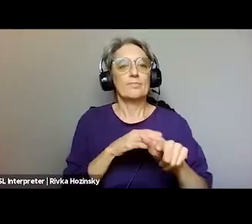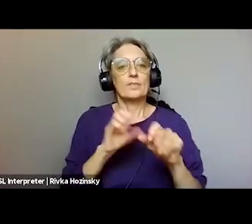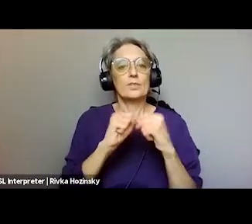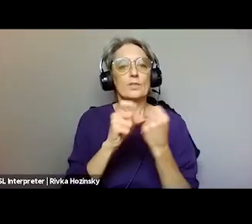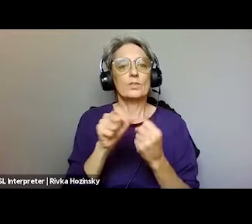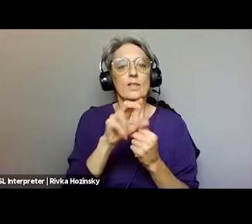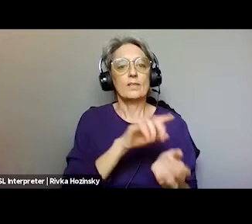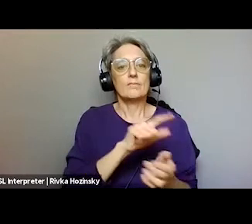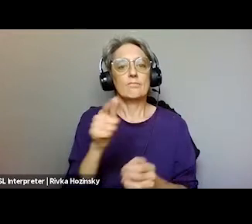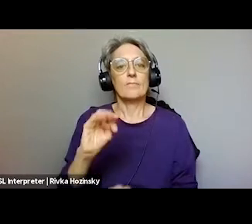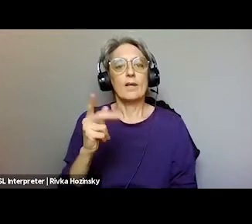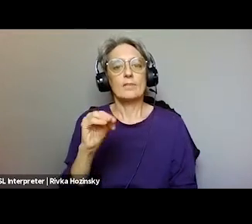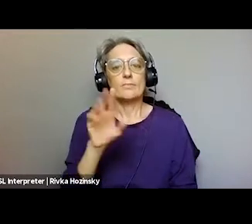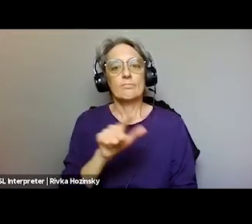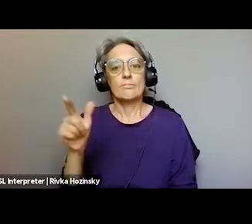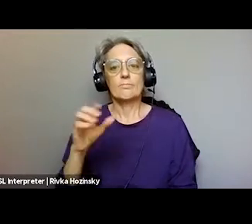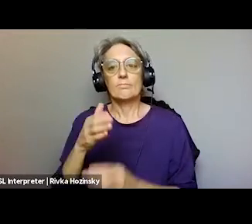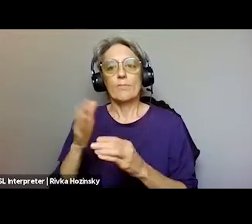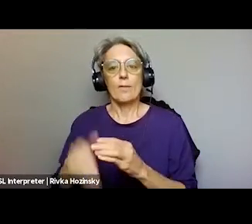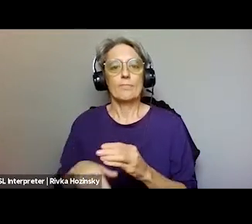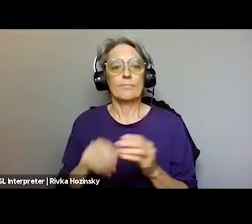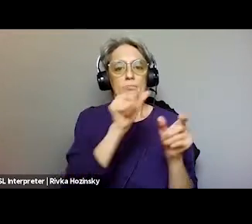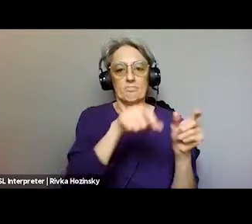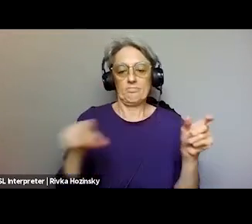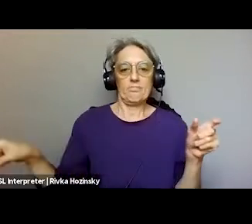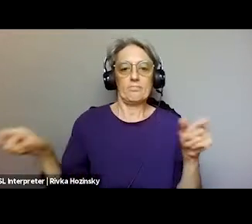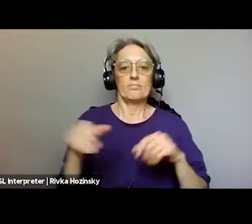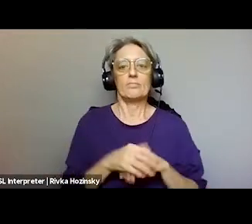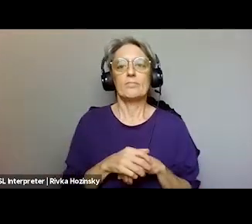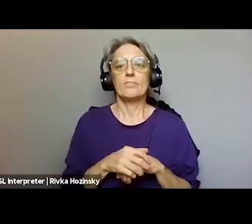“Mechanism” and “Outcomes.” And here we're going from upstream factors which are our fundamental